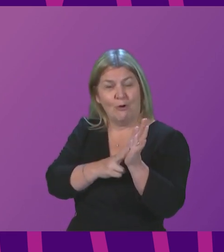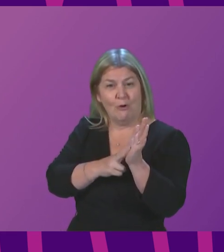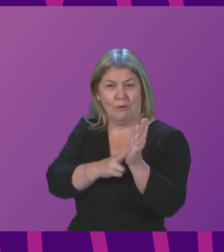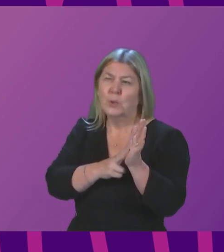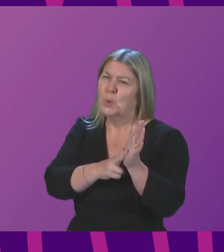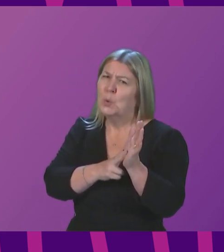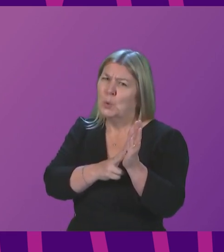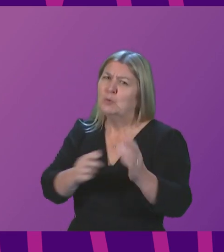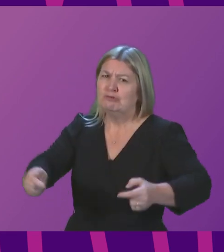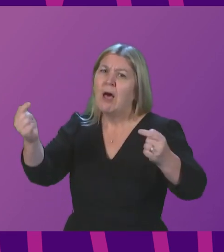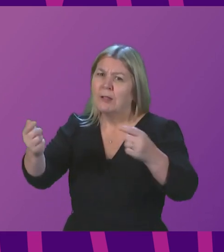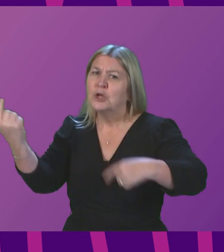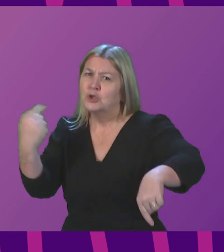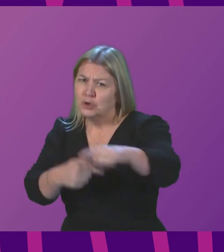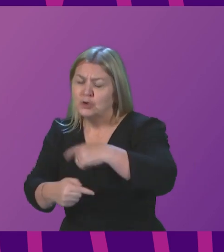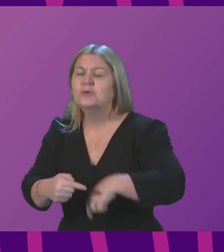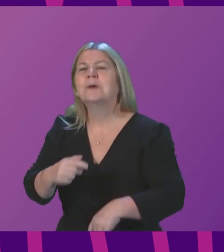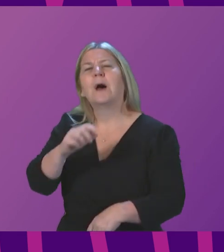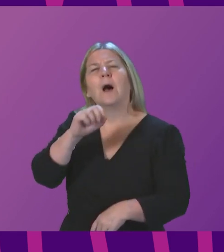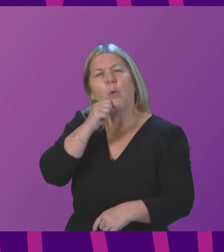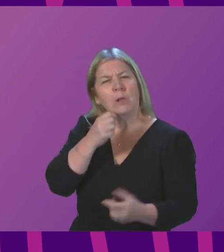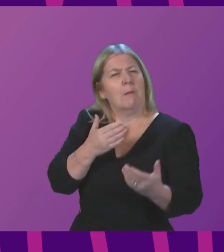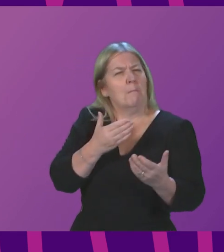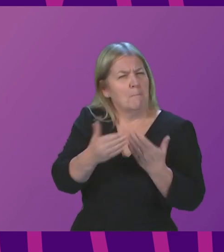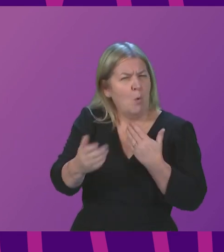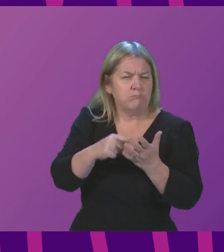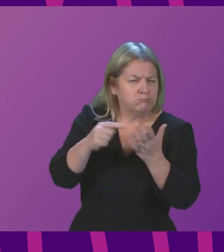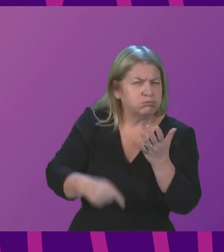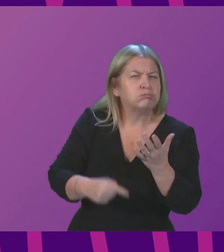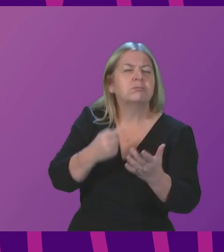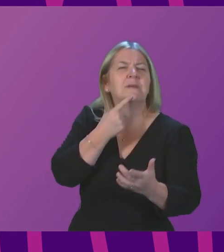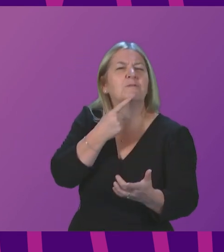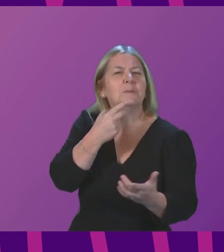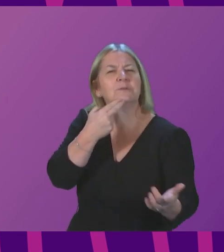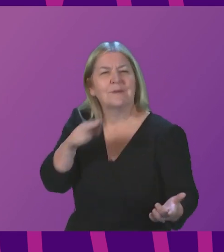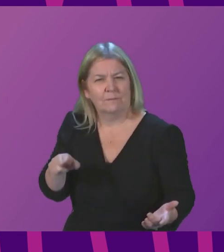party leaders on the nature and scale of the challenge later this afternoon. Omicron is